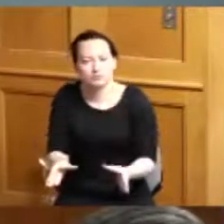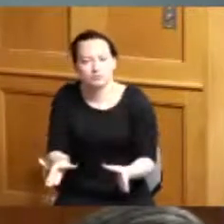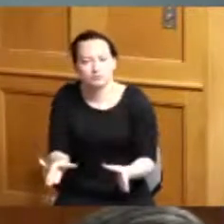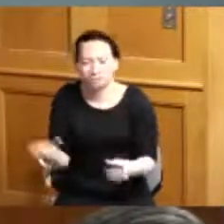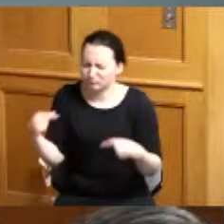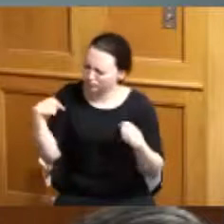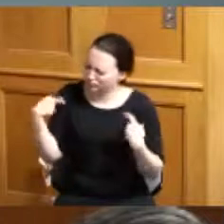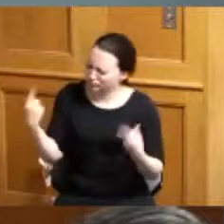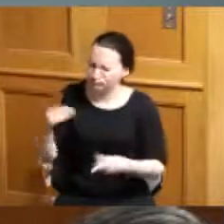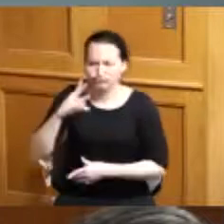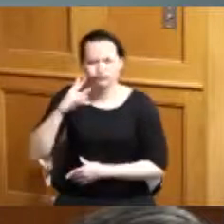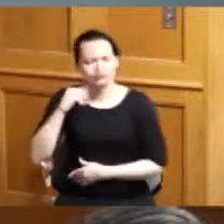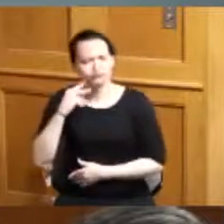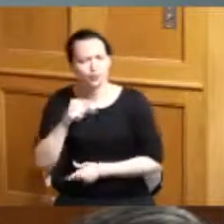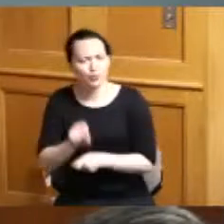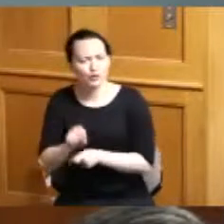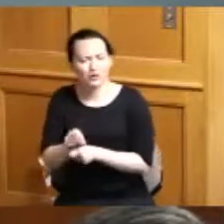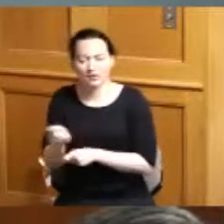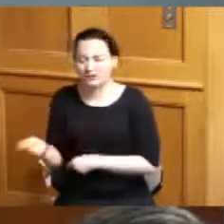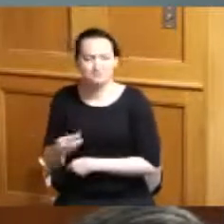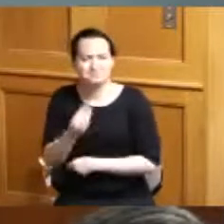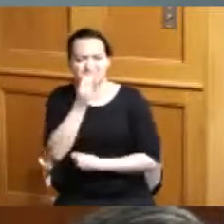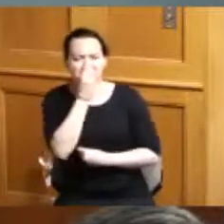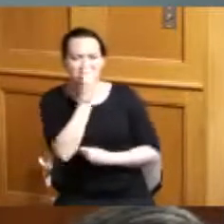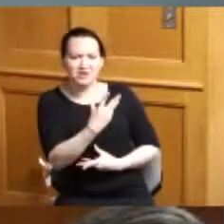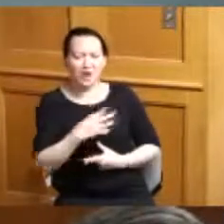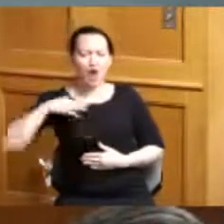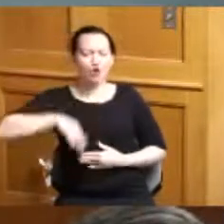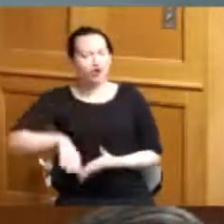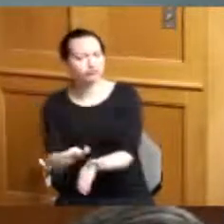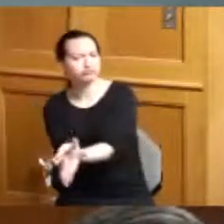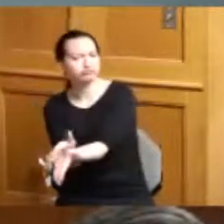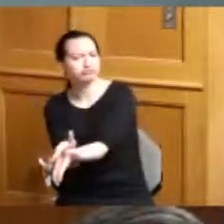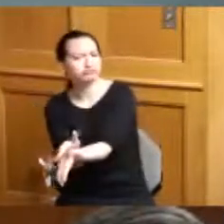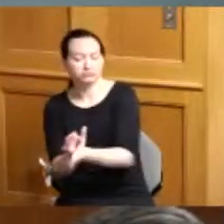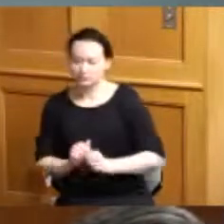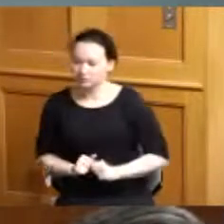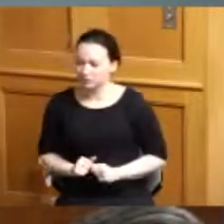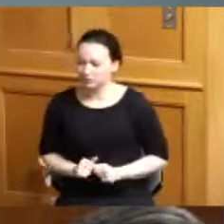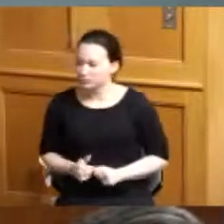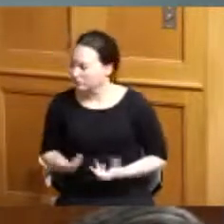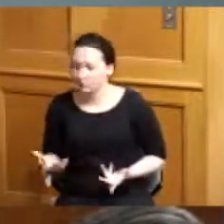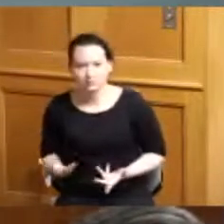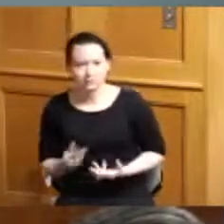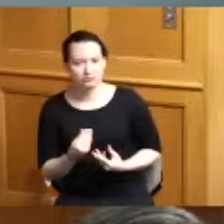with he didn't care about getting credit it was what can we do to make a difference